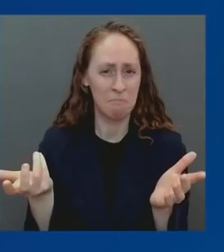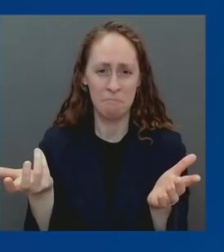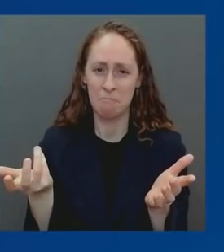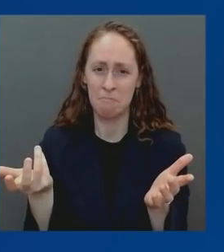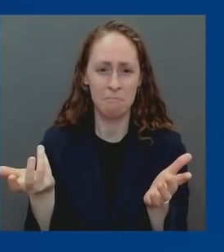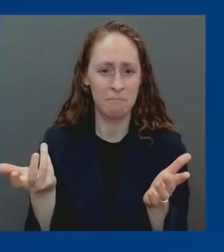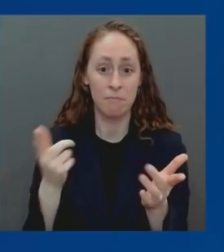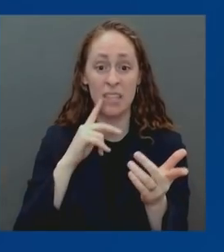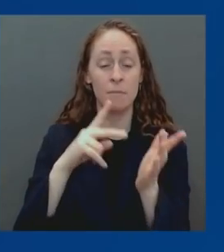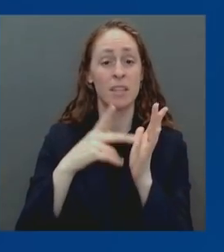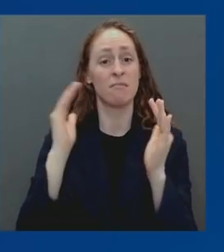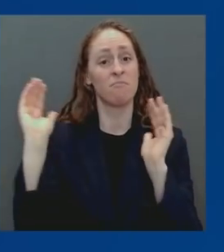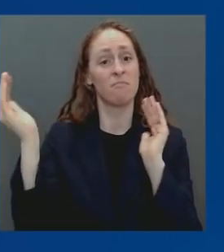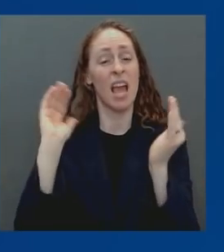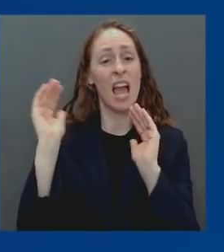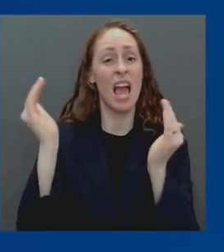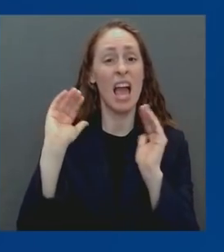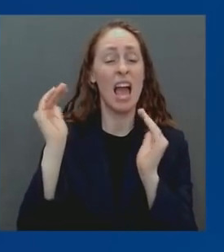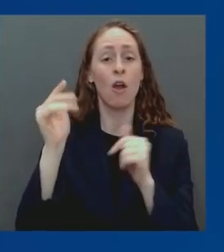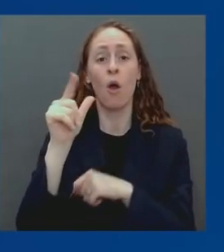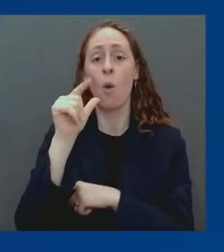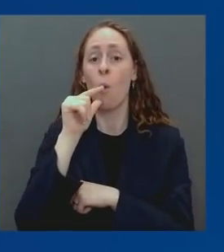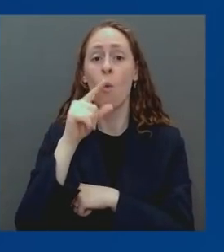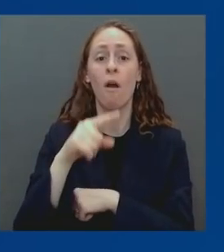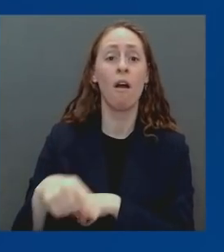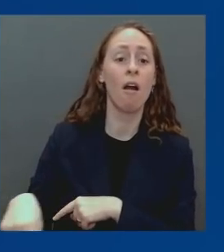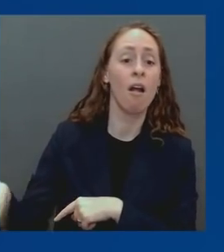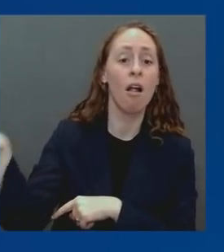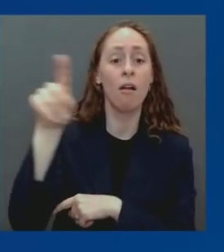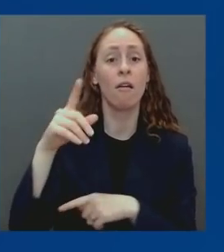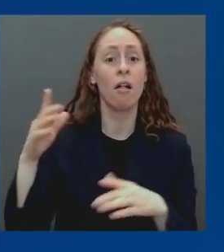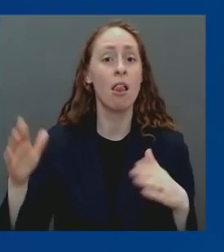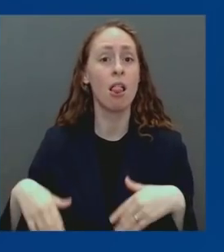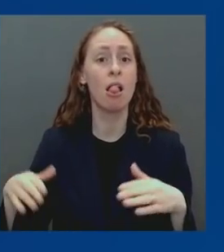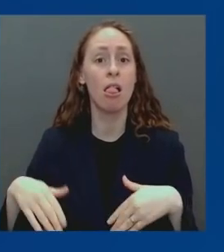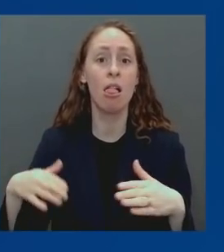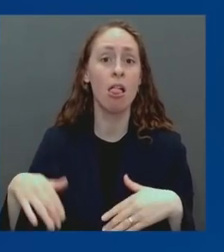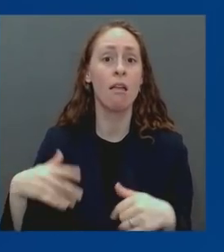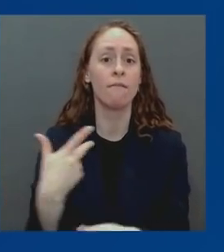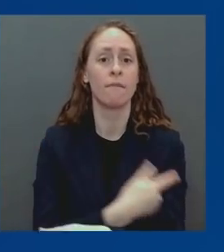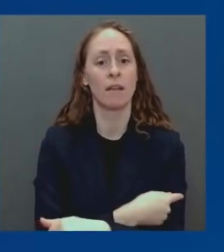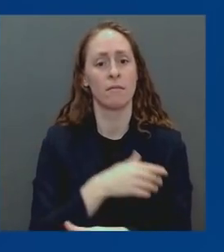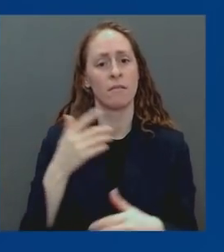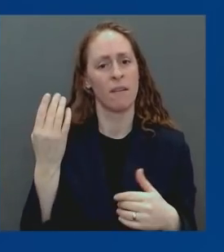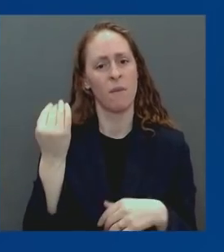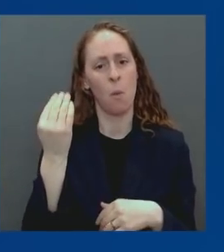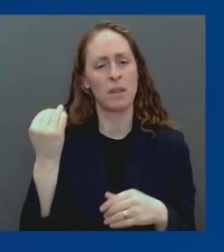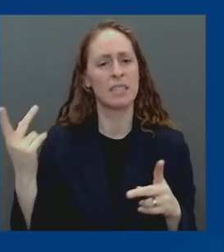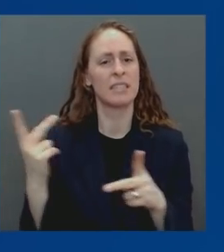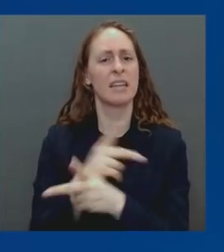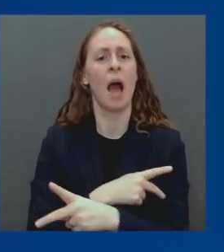compared to those who received only a primary series. For those who were boosted, the average of weekly deaths